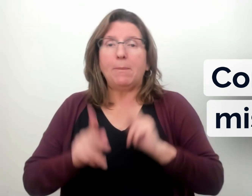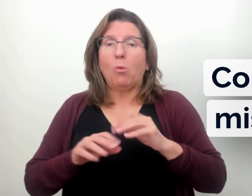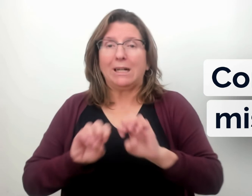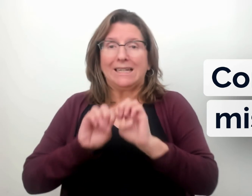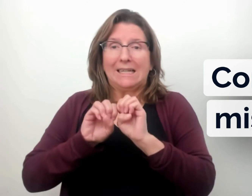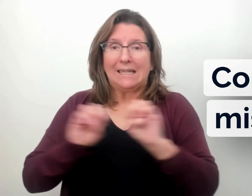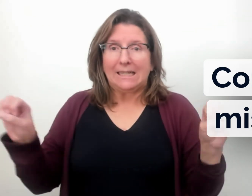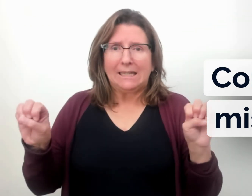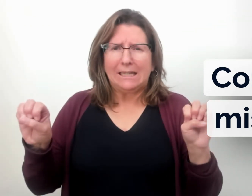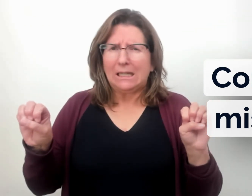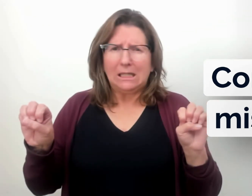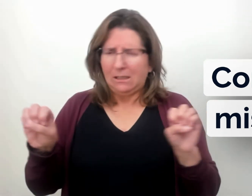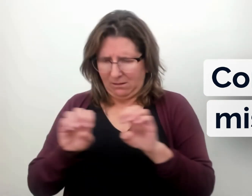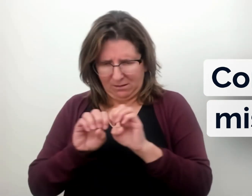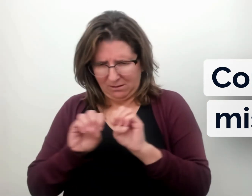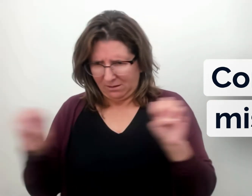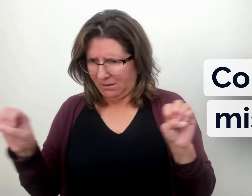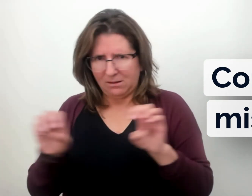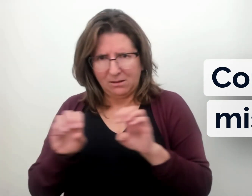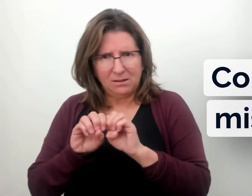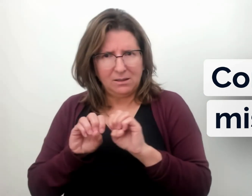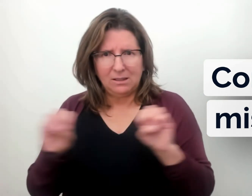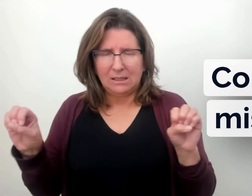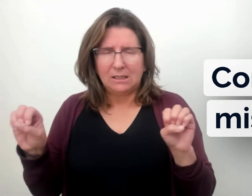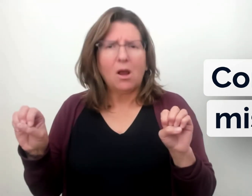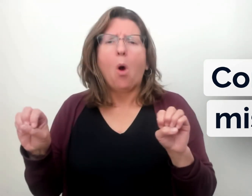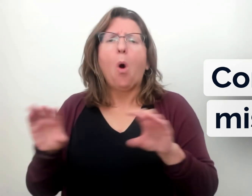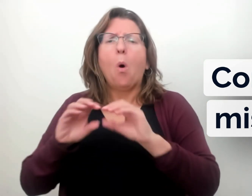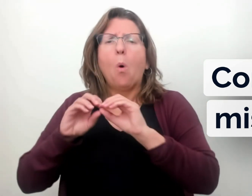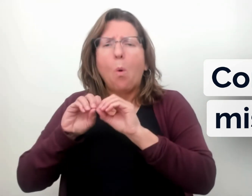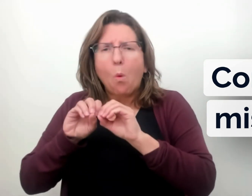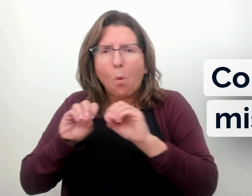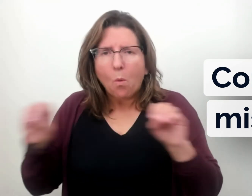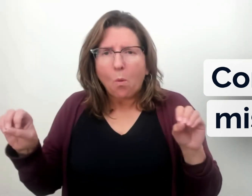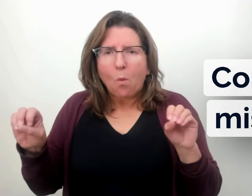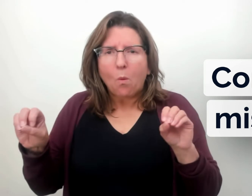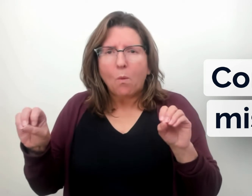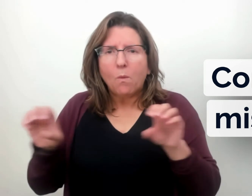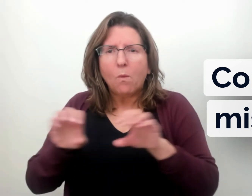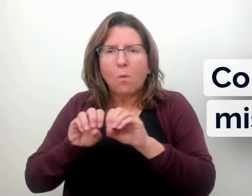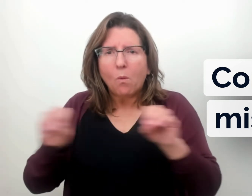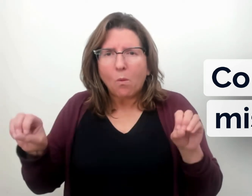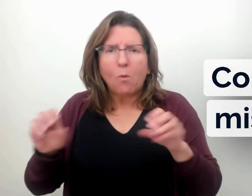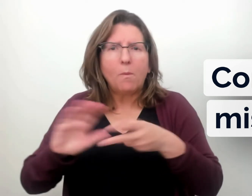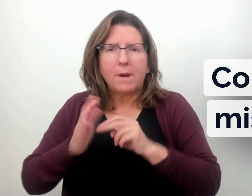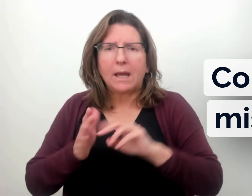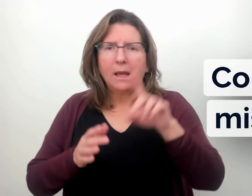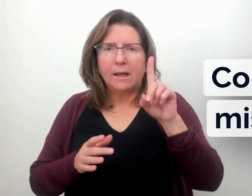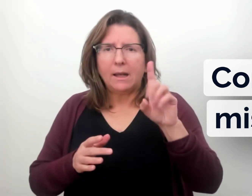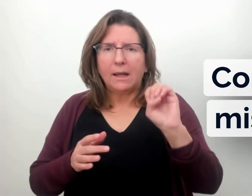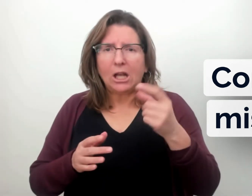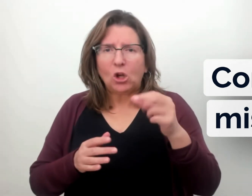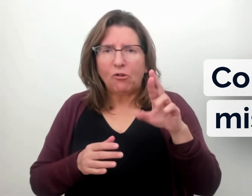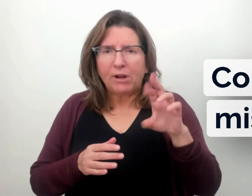Sometimes I see people making this sign with more like the 'E' handshape when they mean the 'O' handshape.